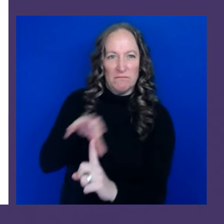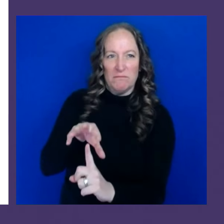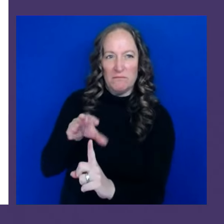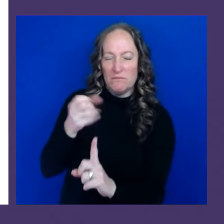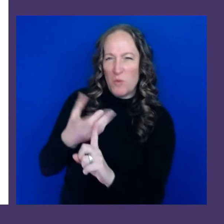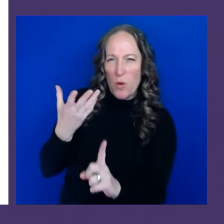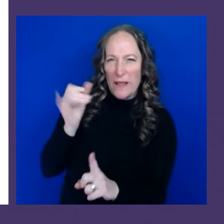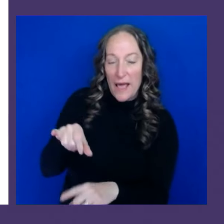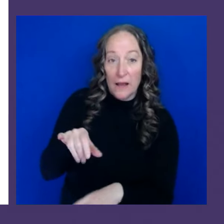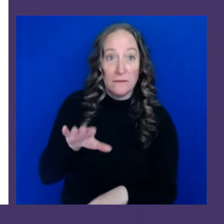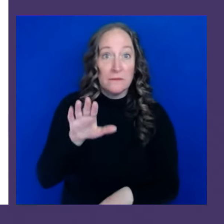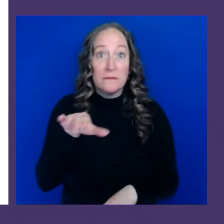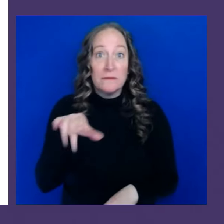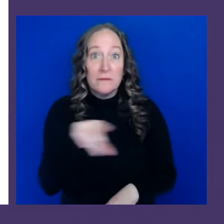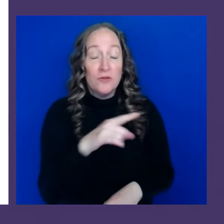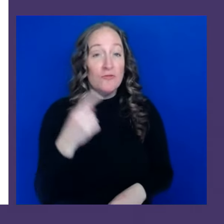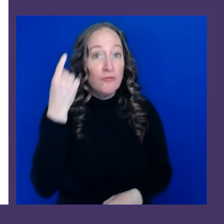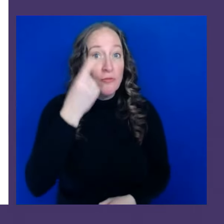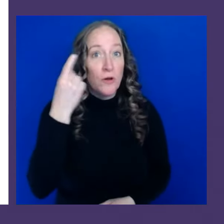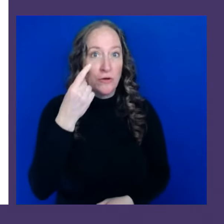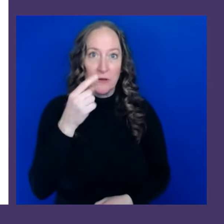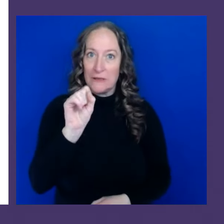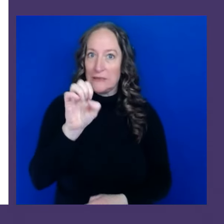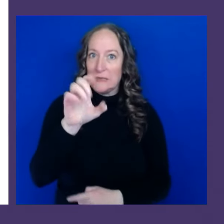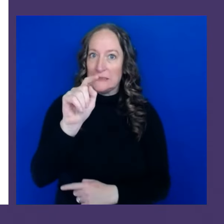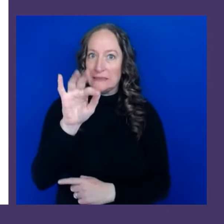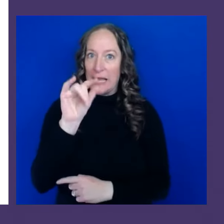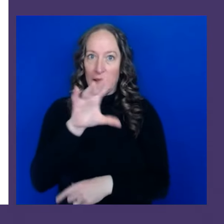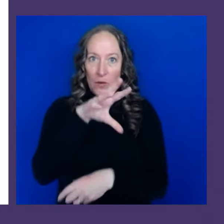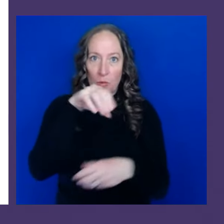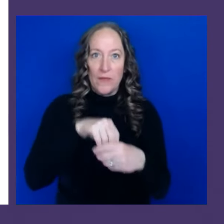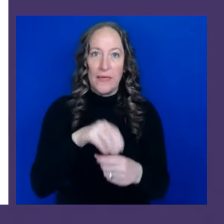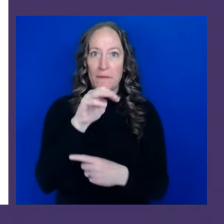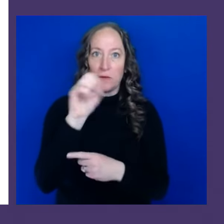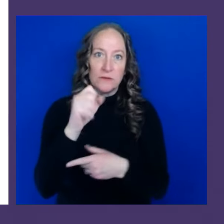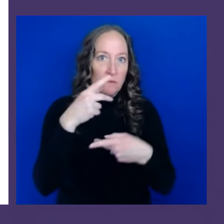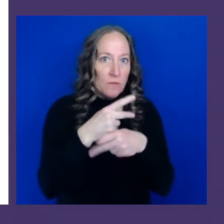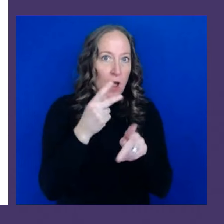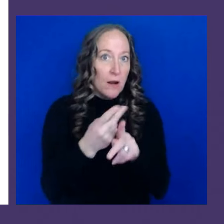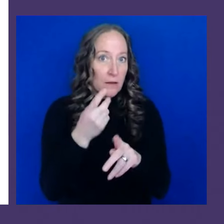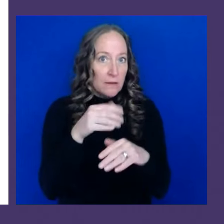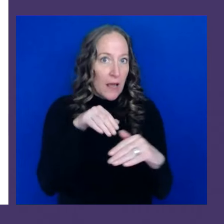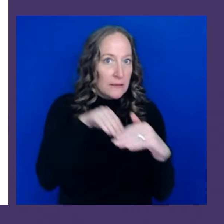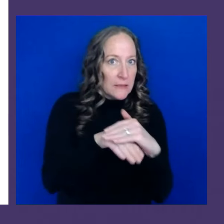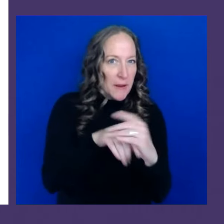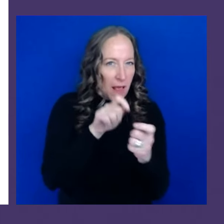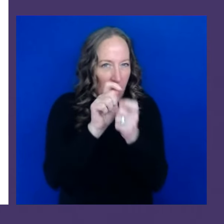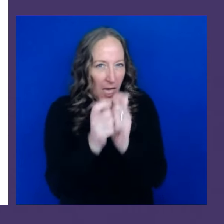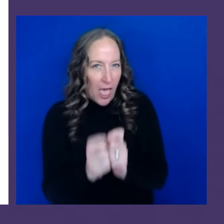change a setting inside of one of Microsoft's products for accessibility? Or if you just wanted generic information about